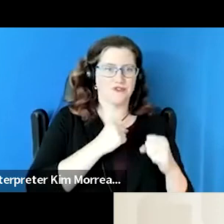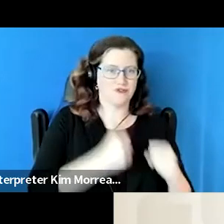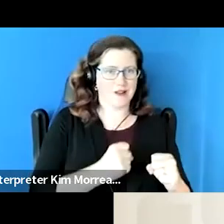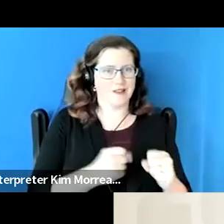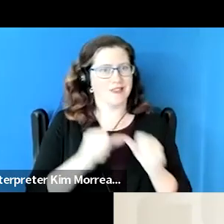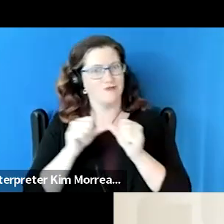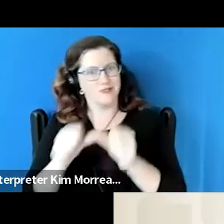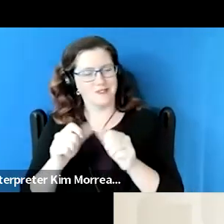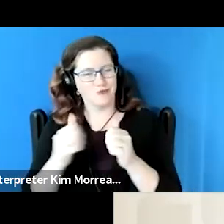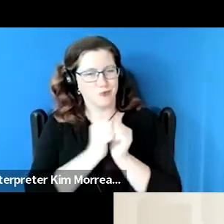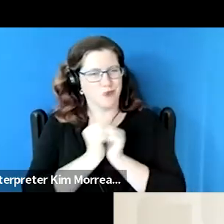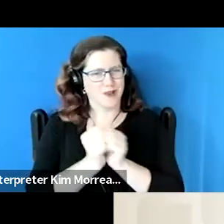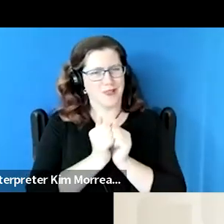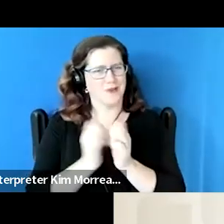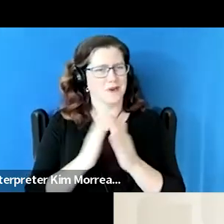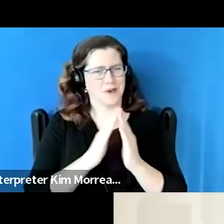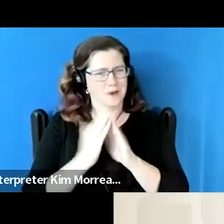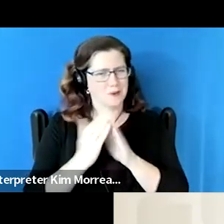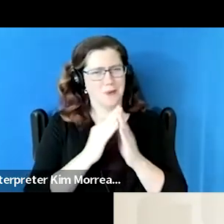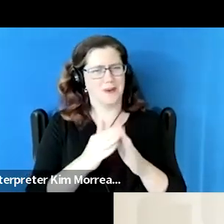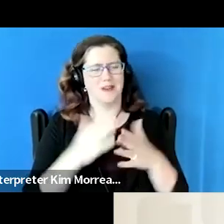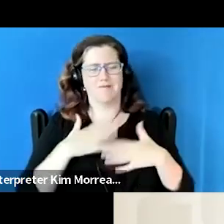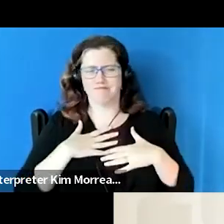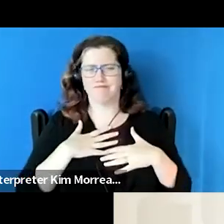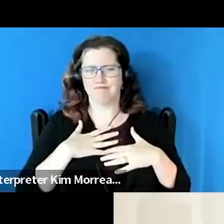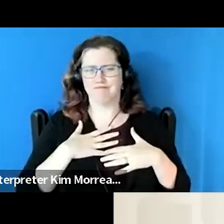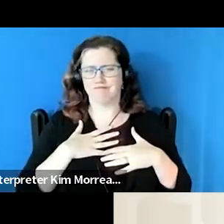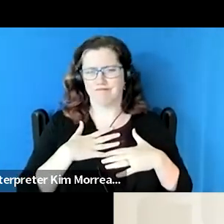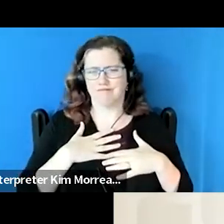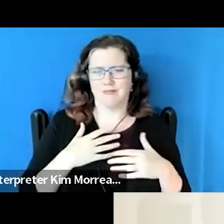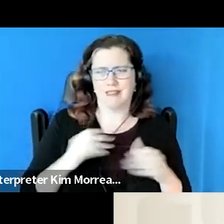in community in ways that can have an impact on our days.